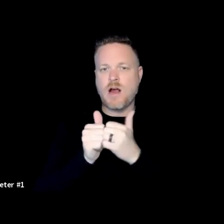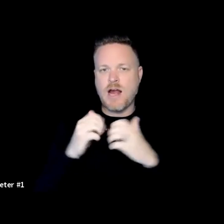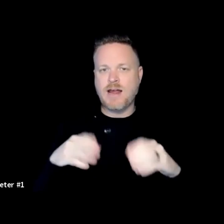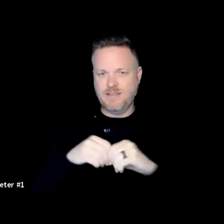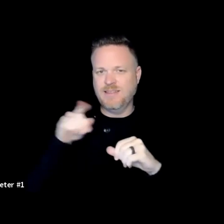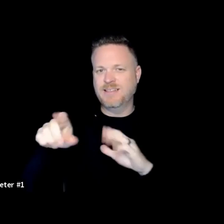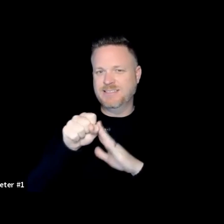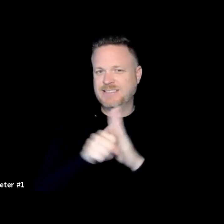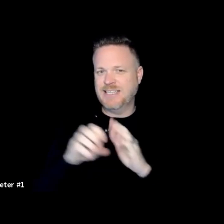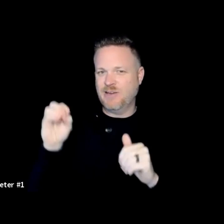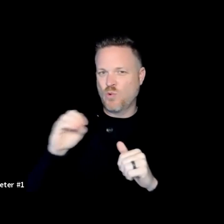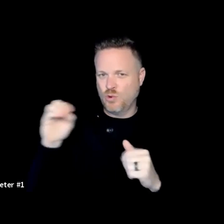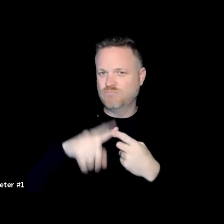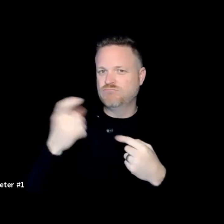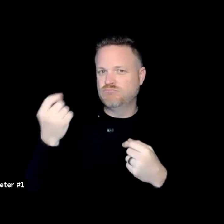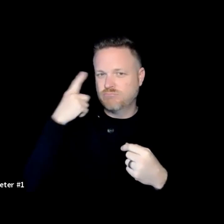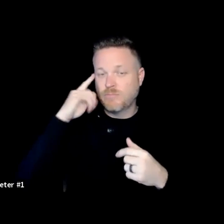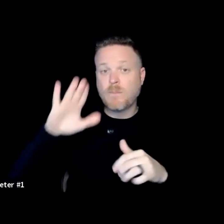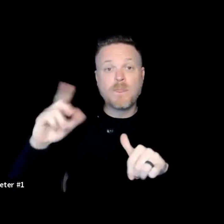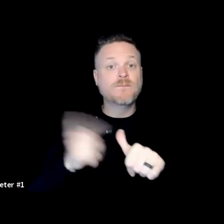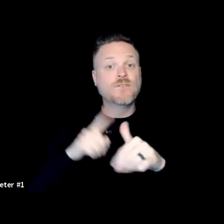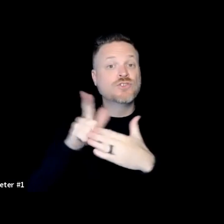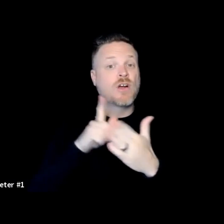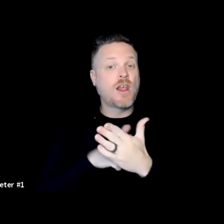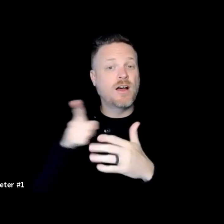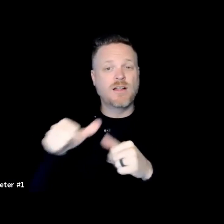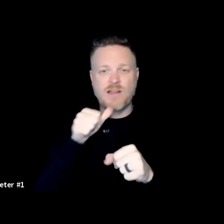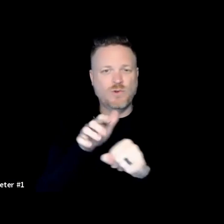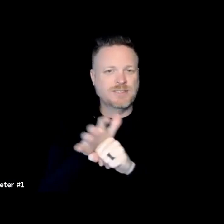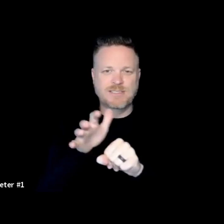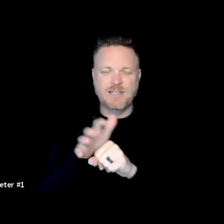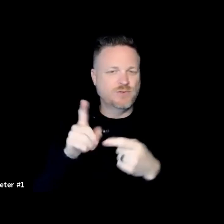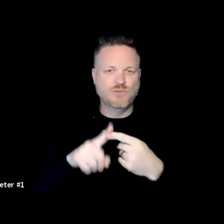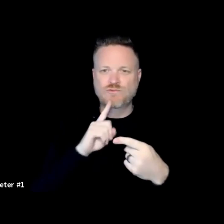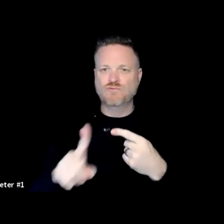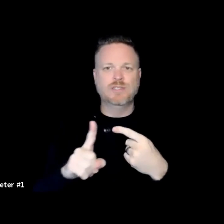understanding that that first law was not quite enough to get to where we wanted to.